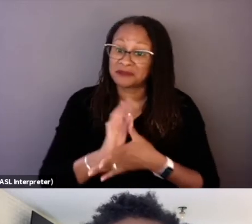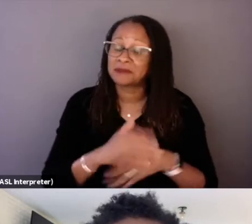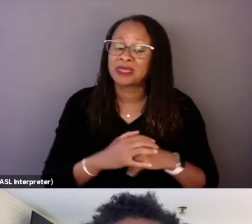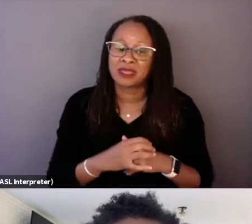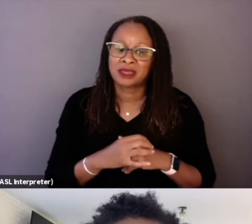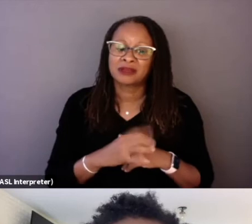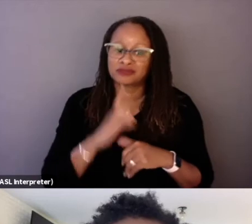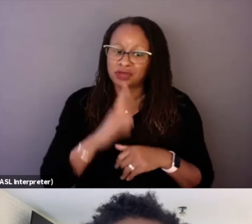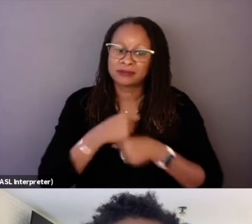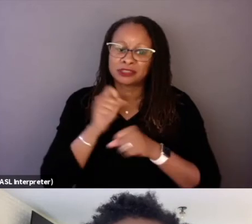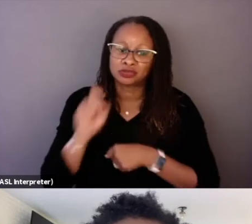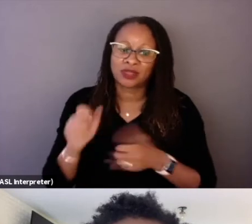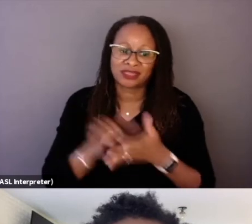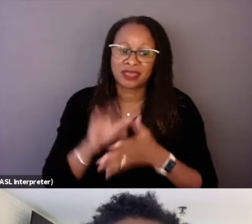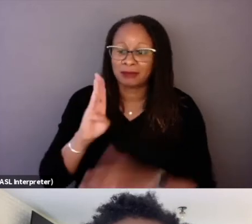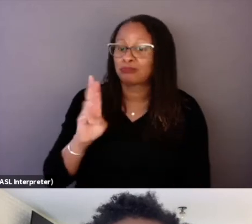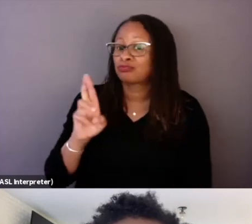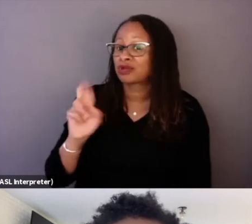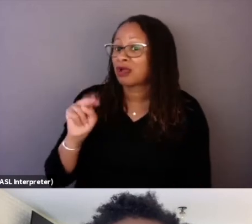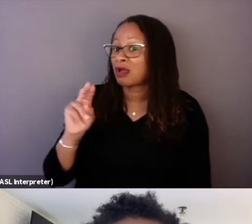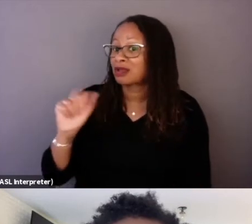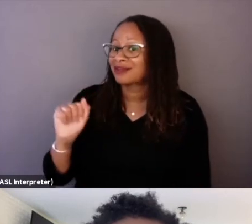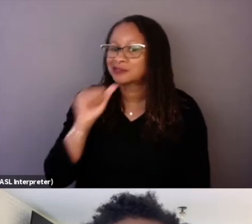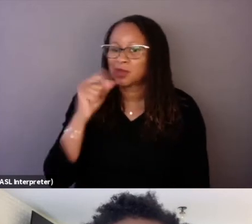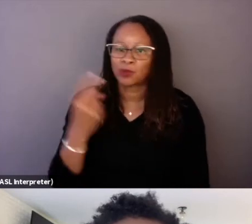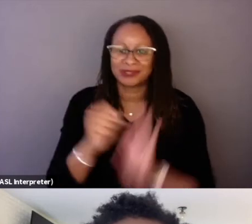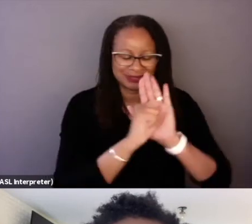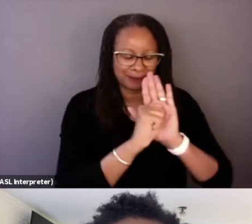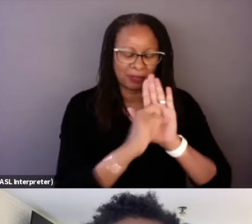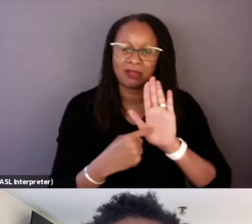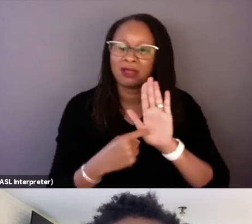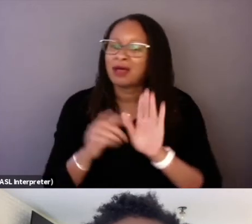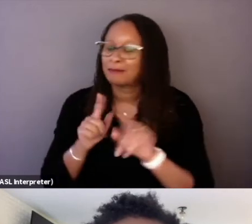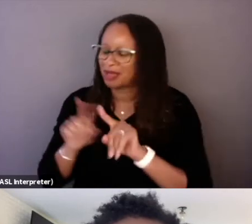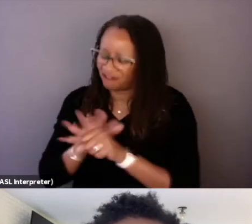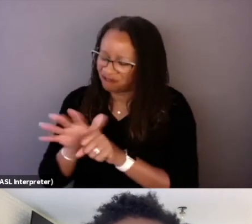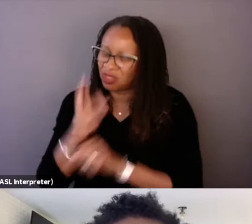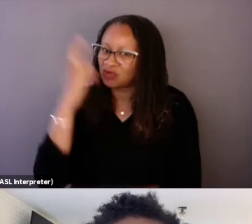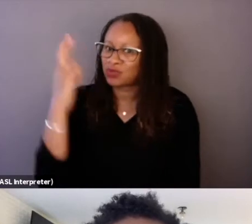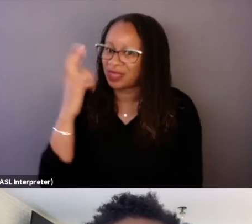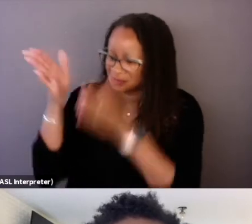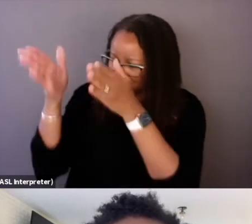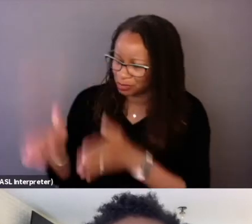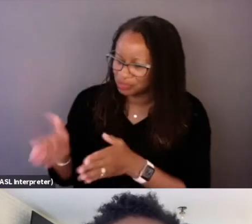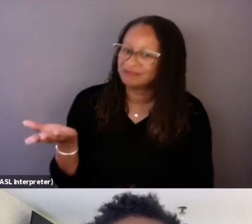making sure that Breonna wasn't just a symbol. She was a fully-realized person.